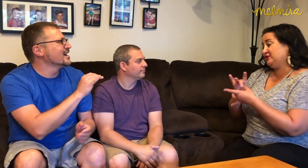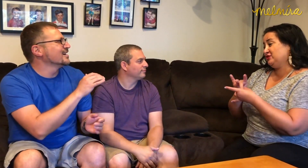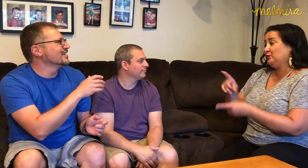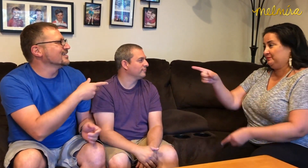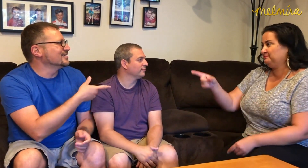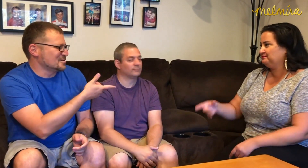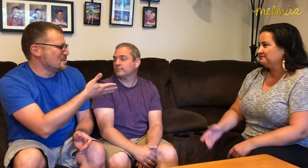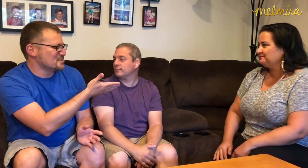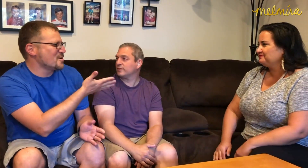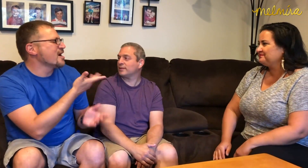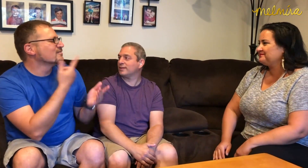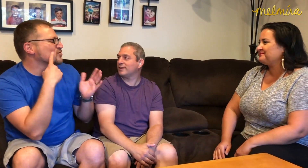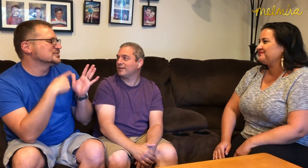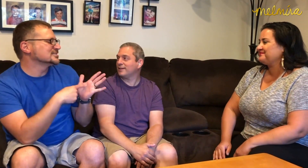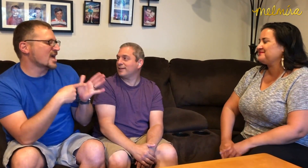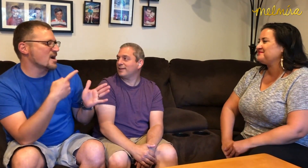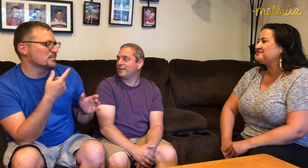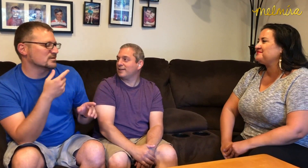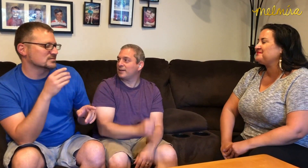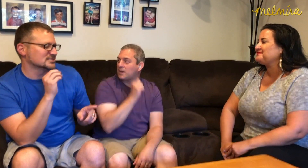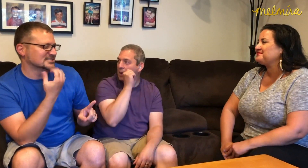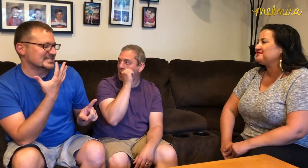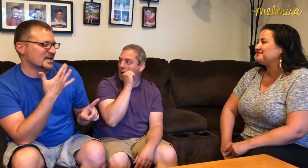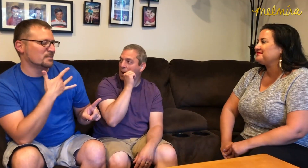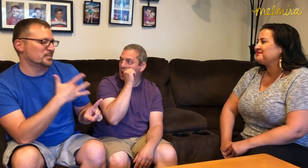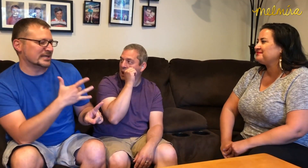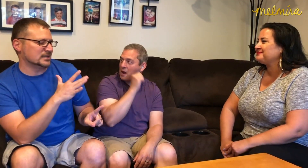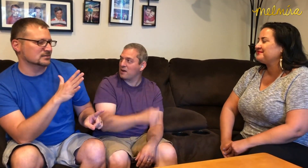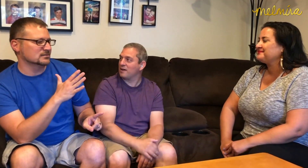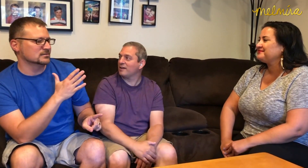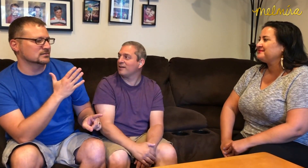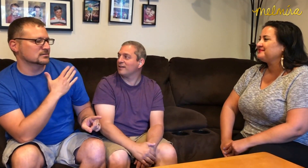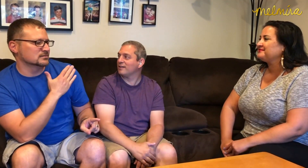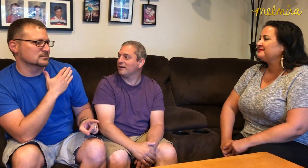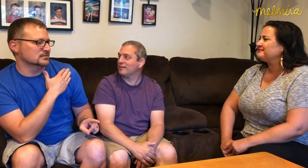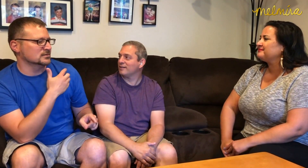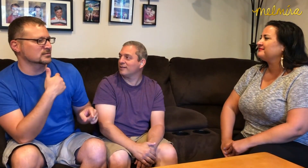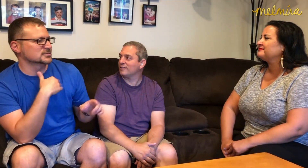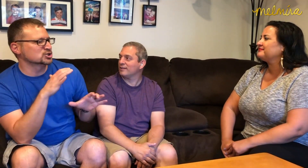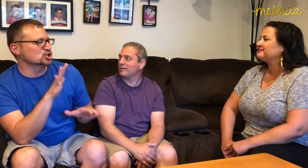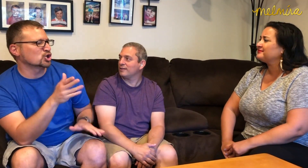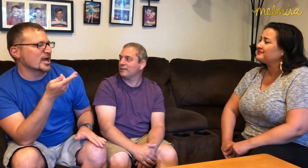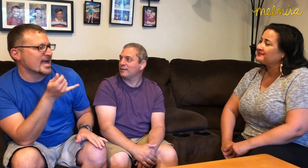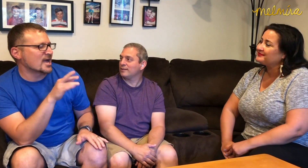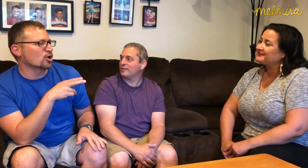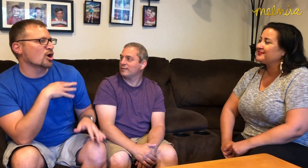For instance, Sydney tends to ask me to do her hair,